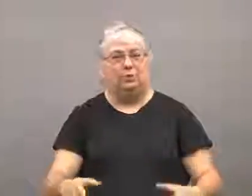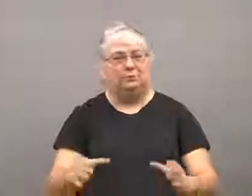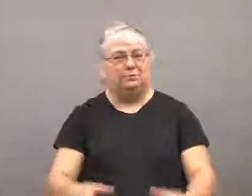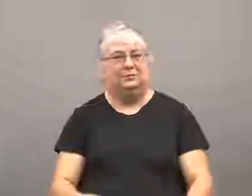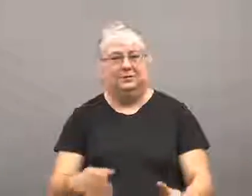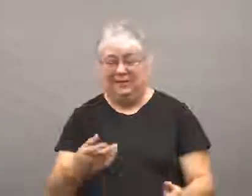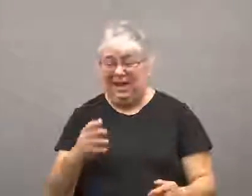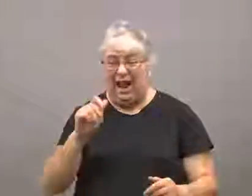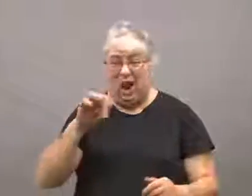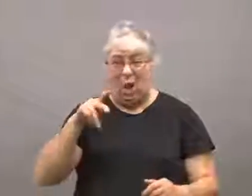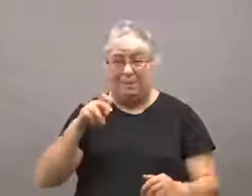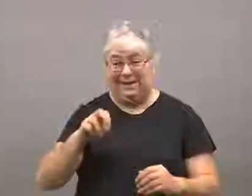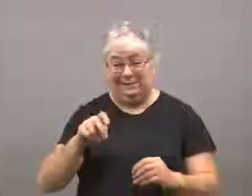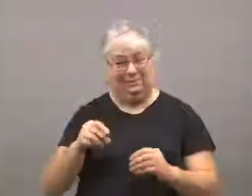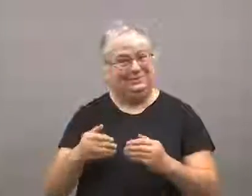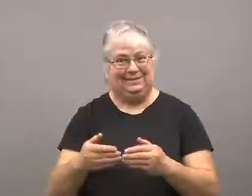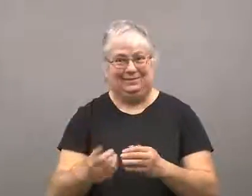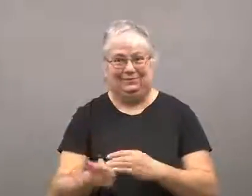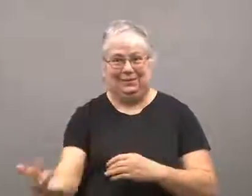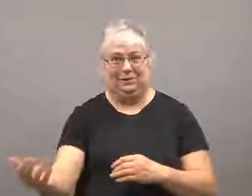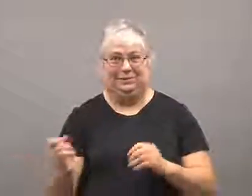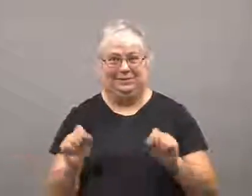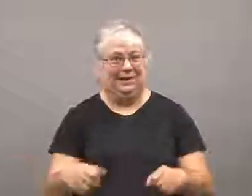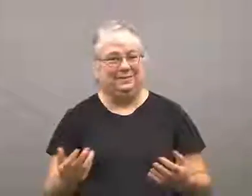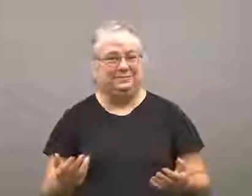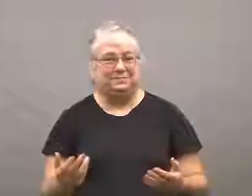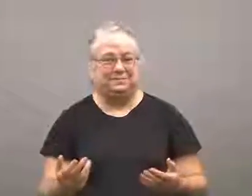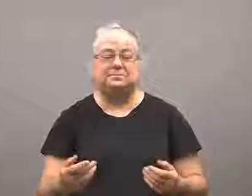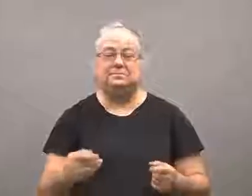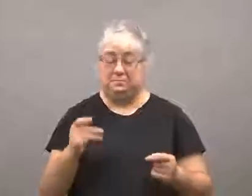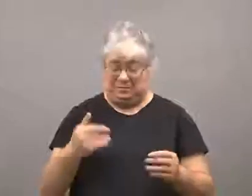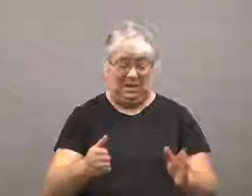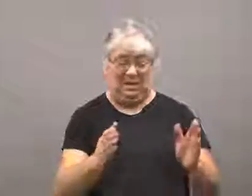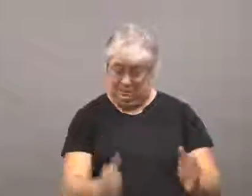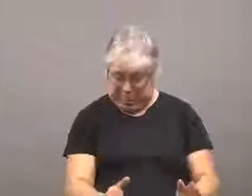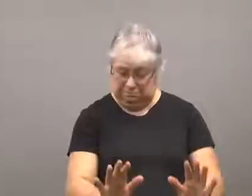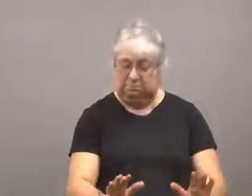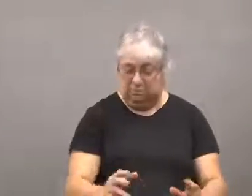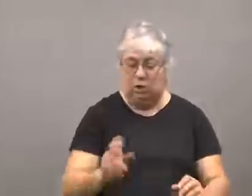Carpet can catch fire.